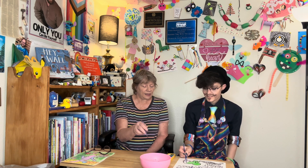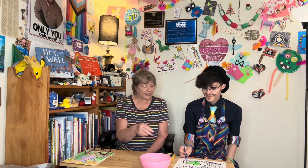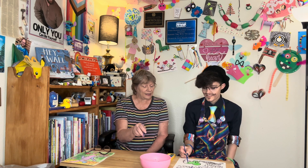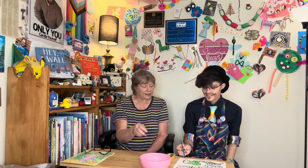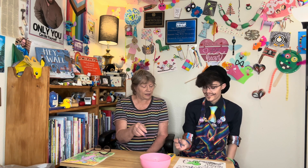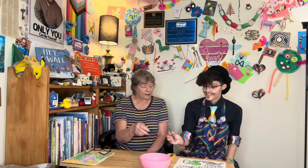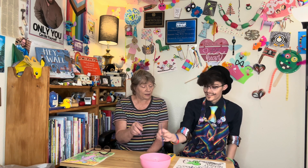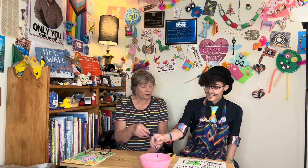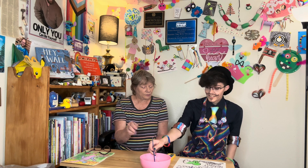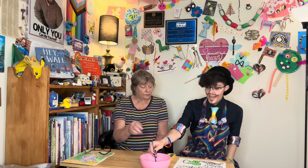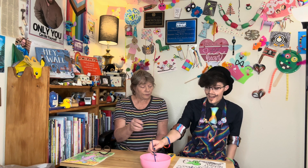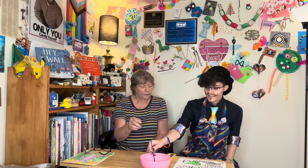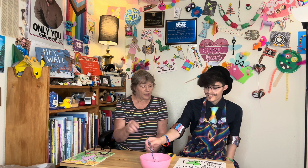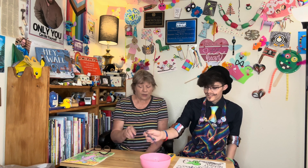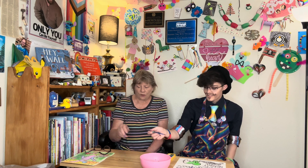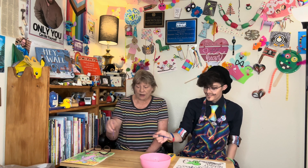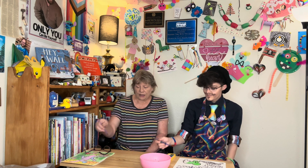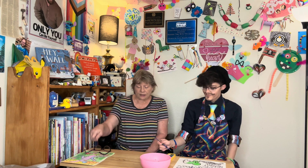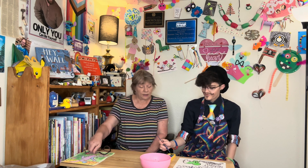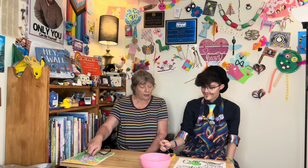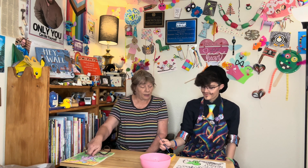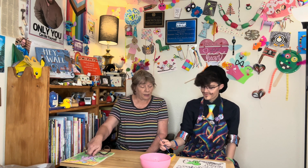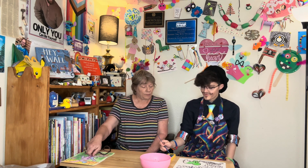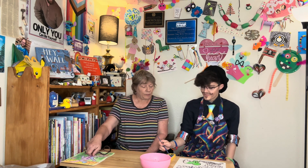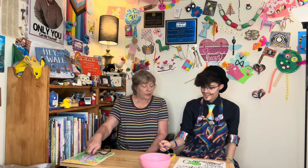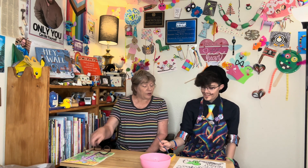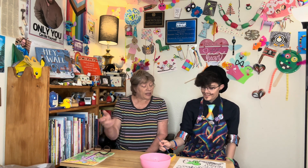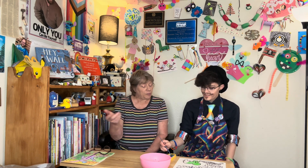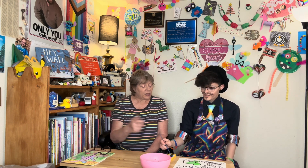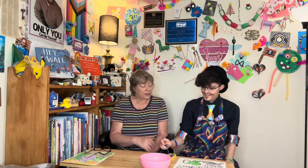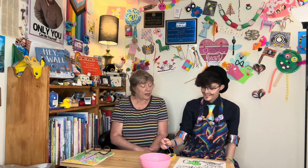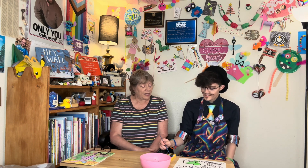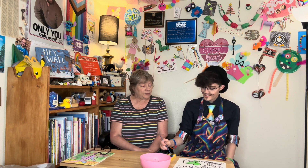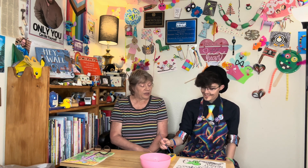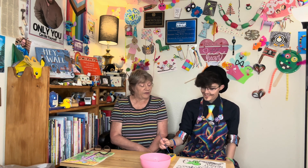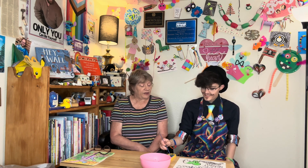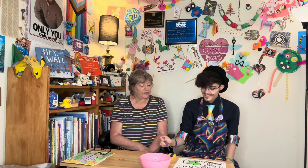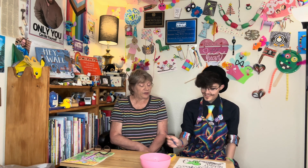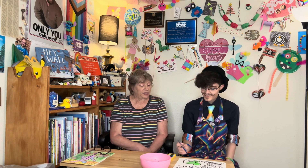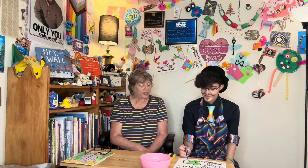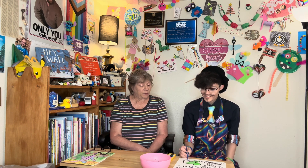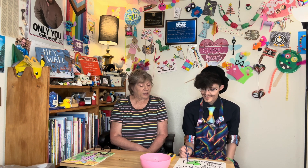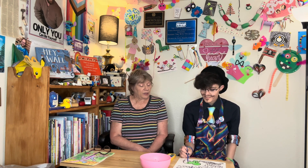lightly... KAI: Yeah. BARB: You don't... you're keeping in the lines, but even if you didn't keep in the